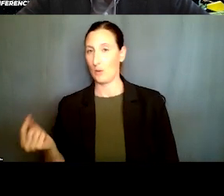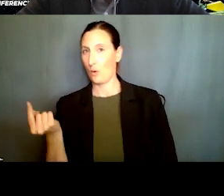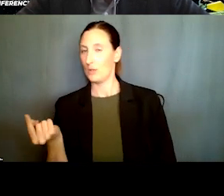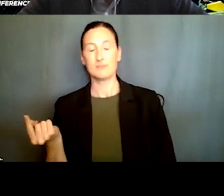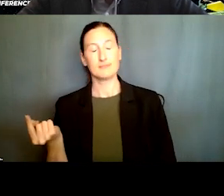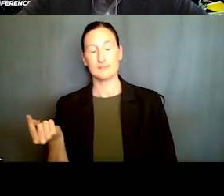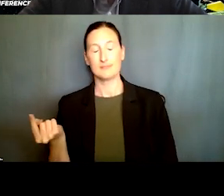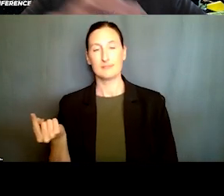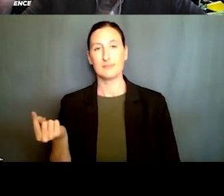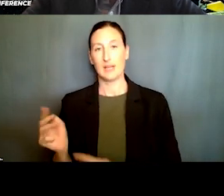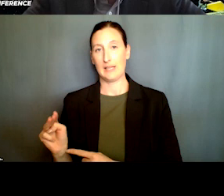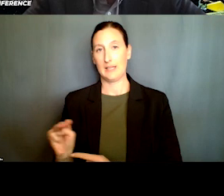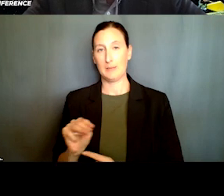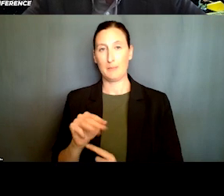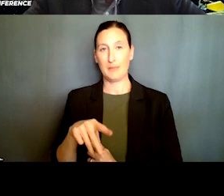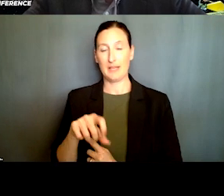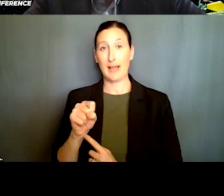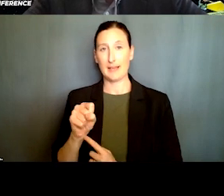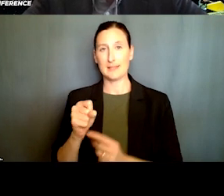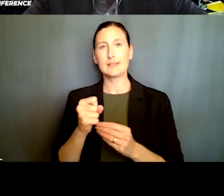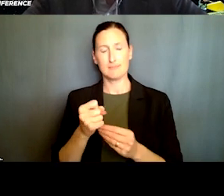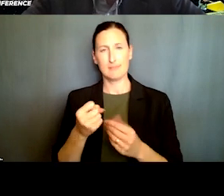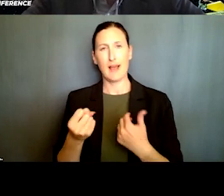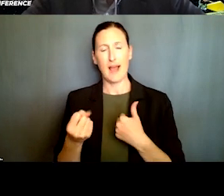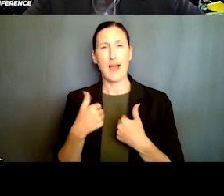Inside of MPS, the other divisions are